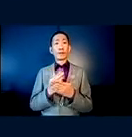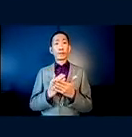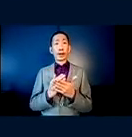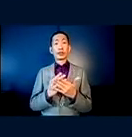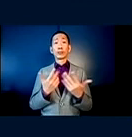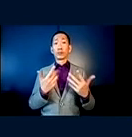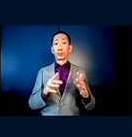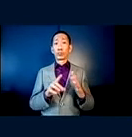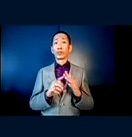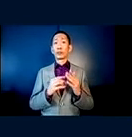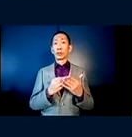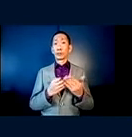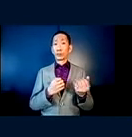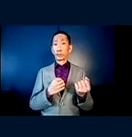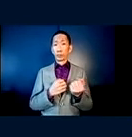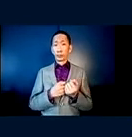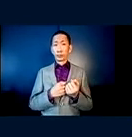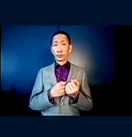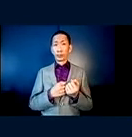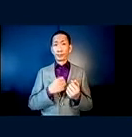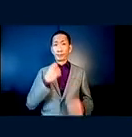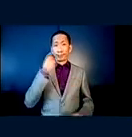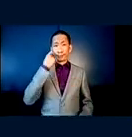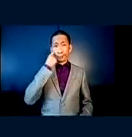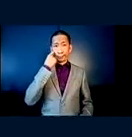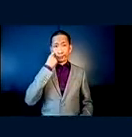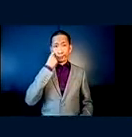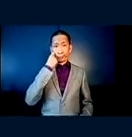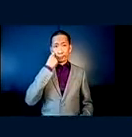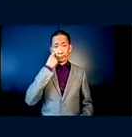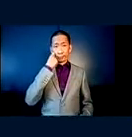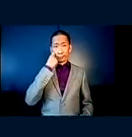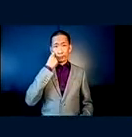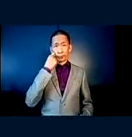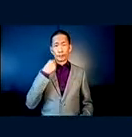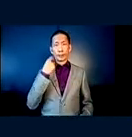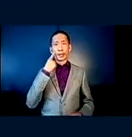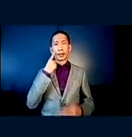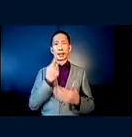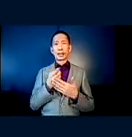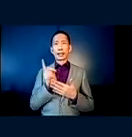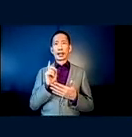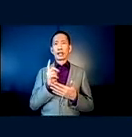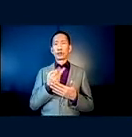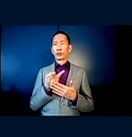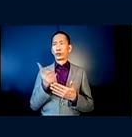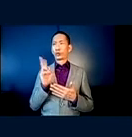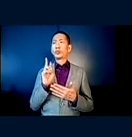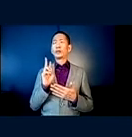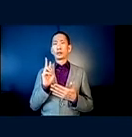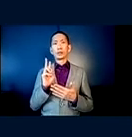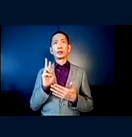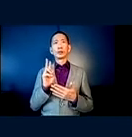THE FIRST PHASE OF THIS WORK HAS ALREADY BEEN FUNDED, JUST RECENTLY I THINK LAST WEEK OR